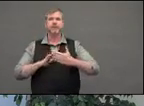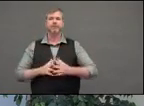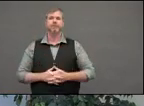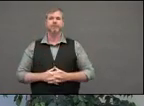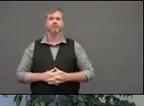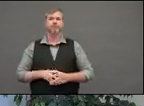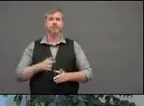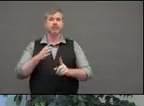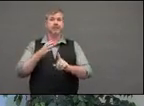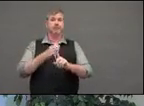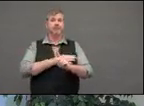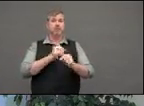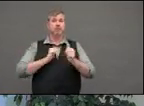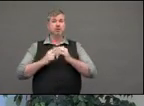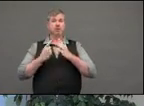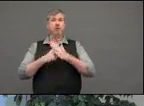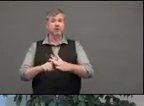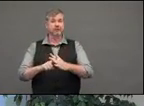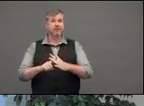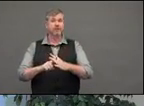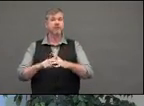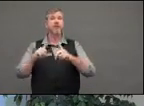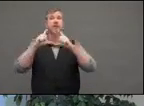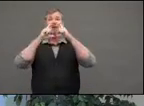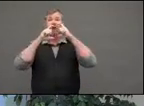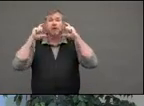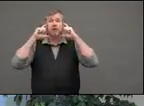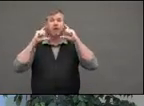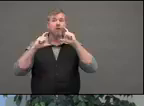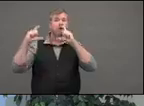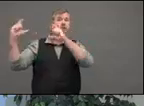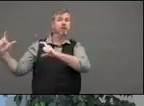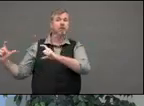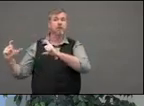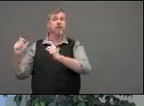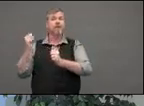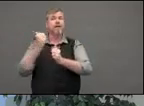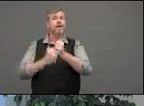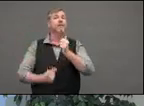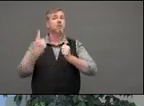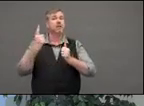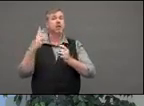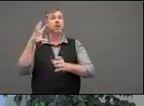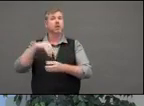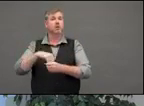covering so everyone including our american sign language interpreters can clearly understand the information